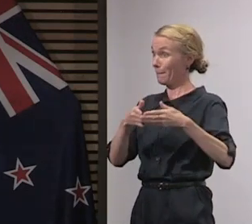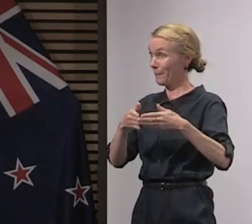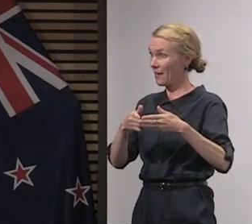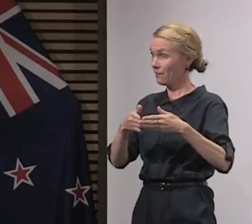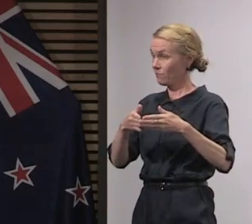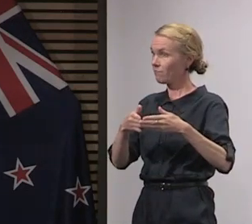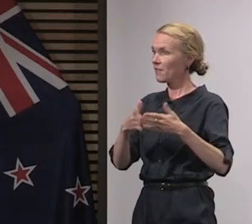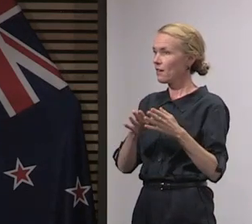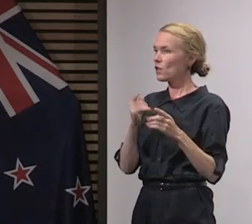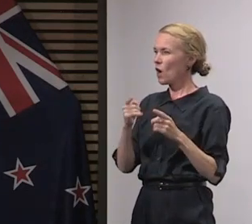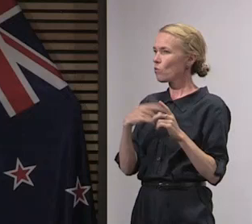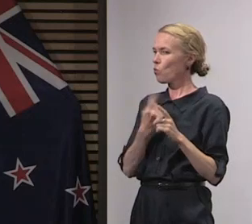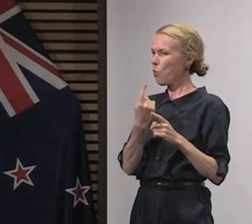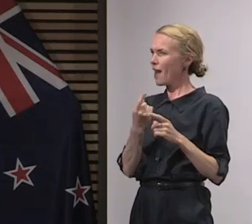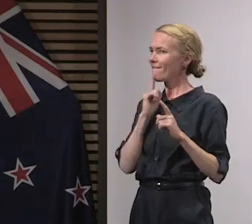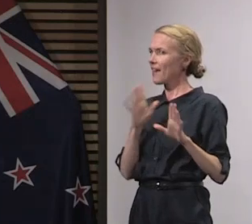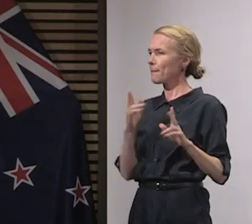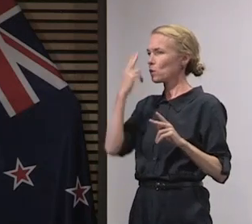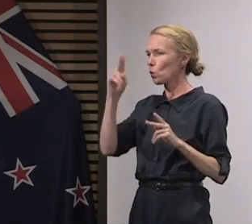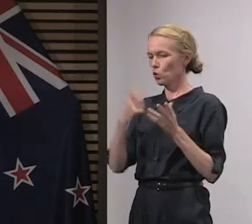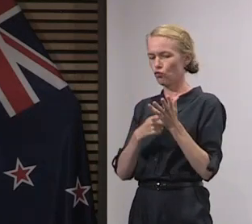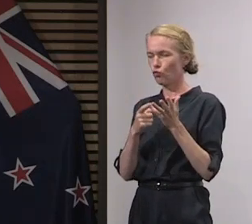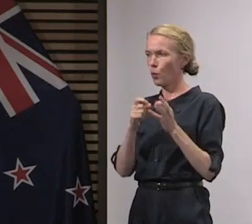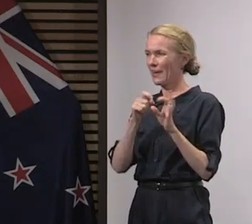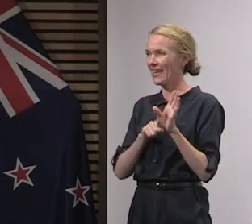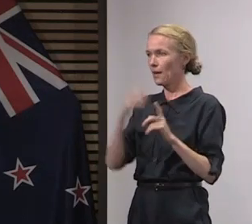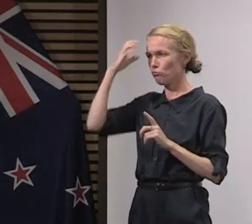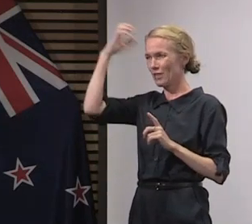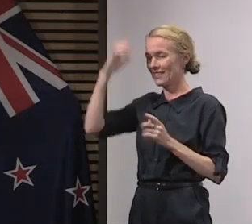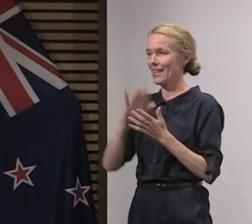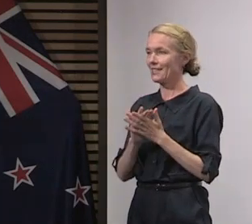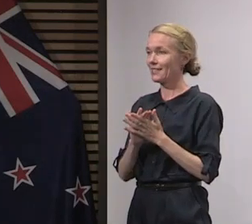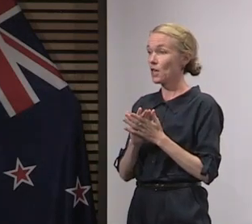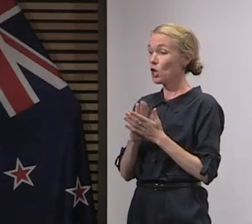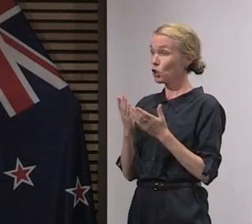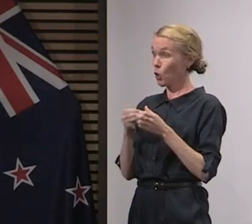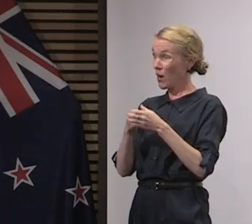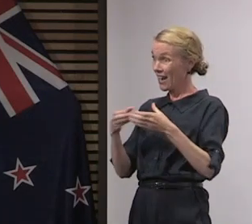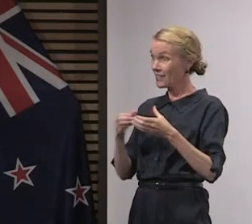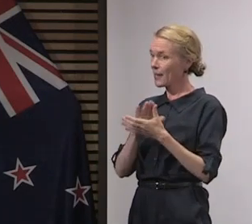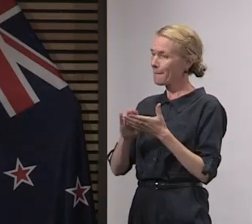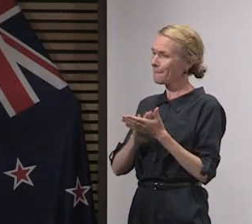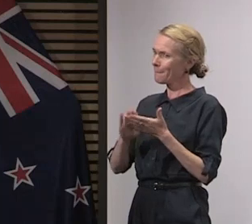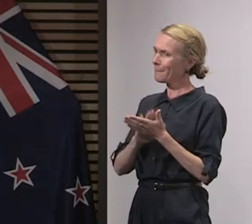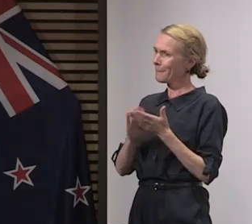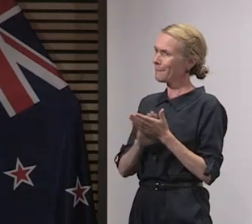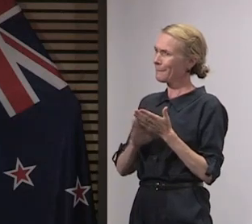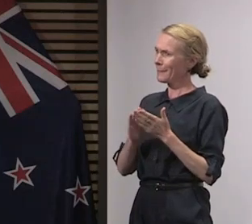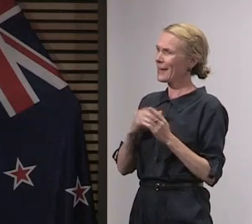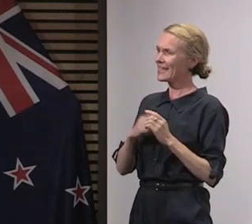case of one of them a cruise ship, that is the Ruby Princess cruise ship. We